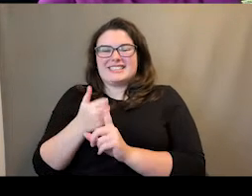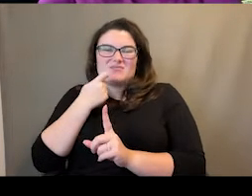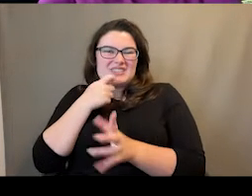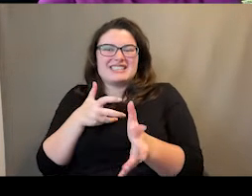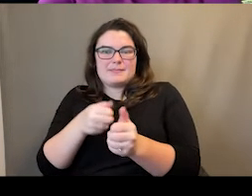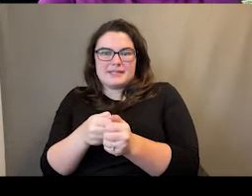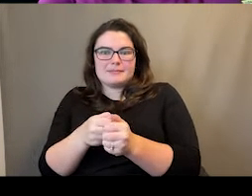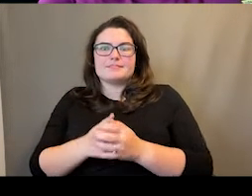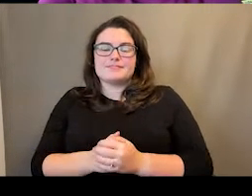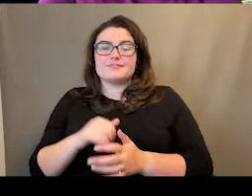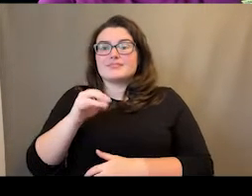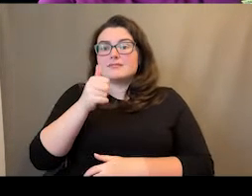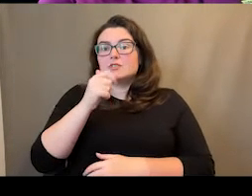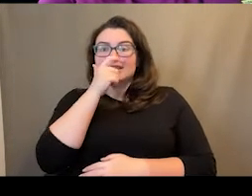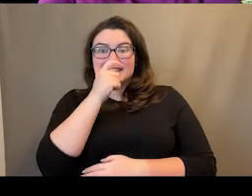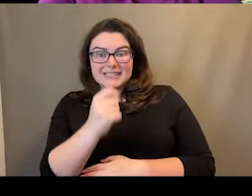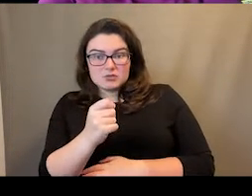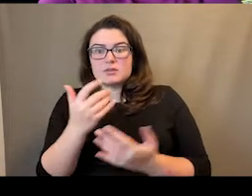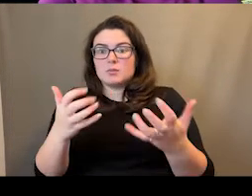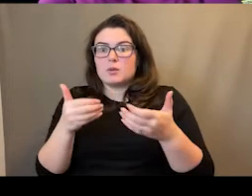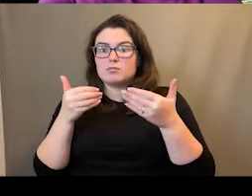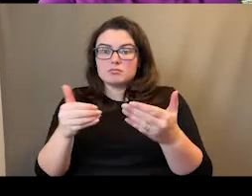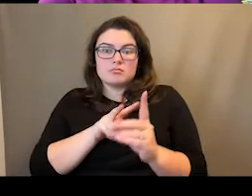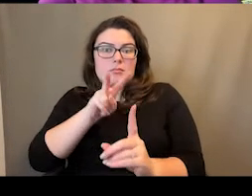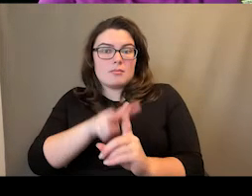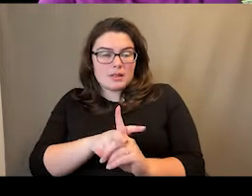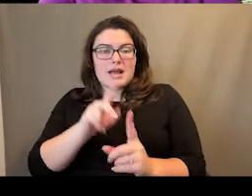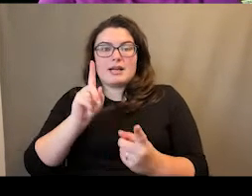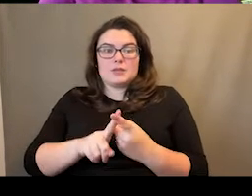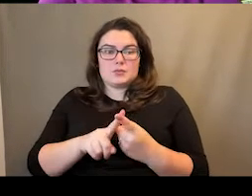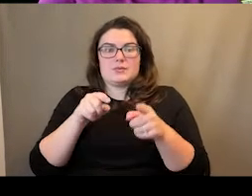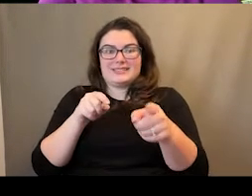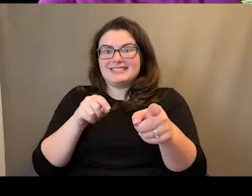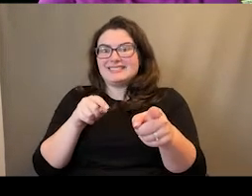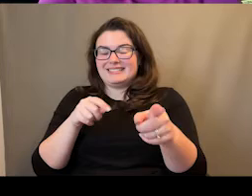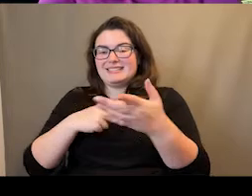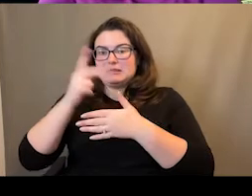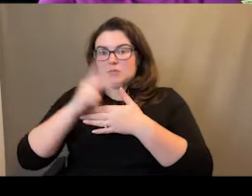If you're interested in applying to the Satc, or secure and trustworthy cyberspace program,